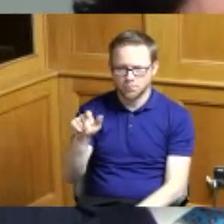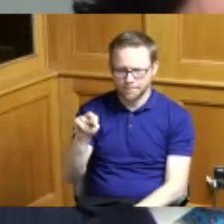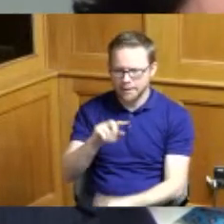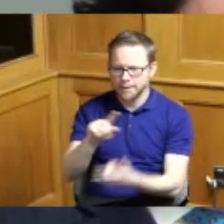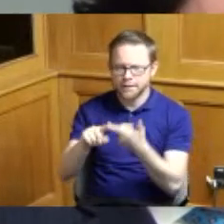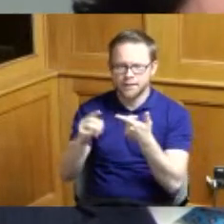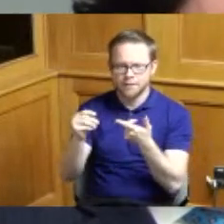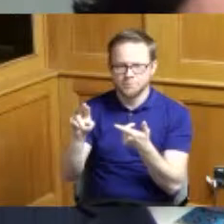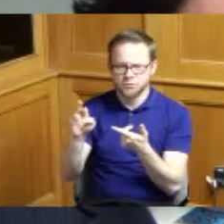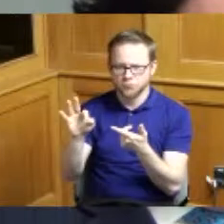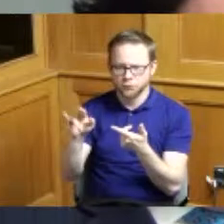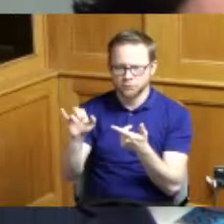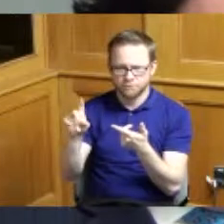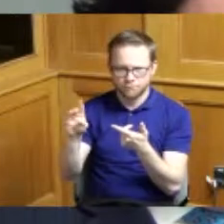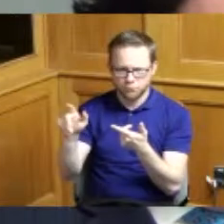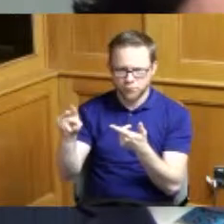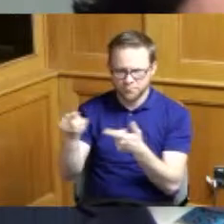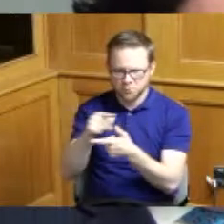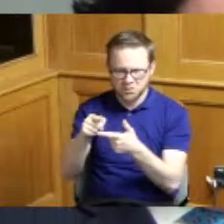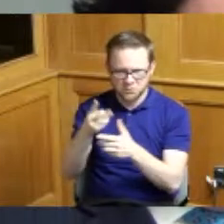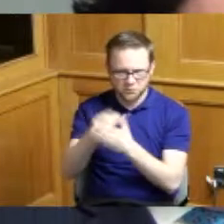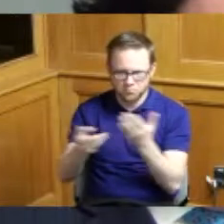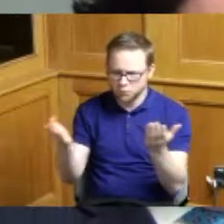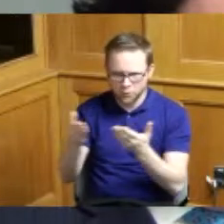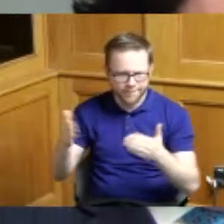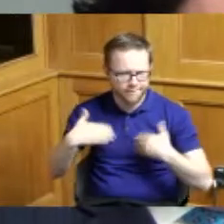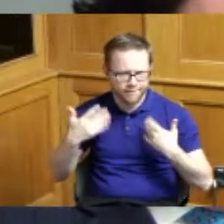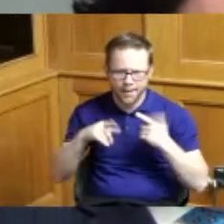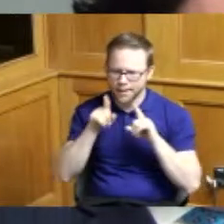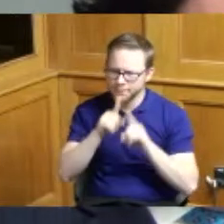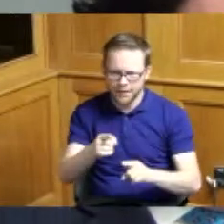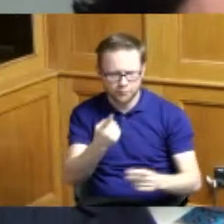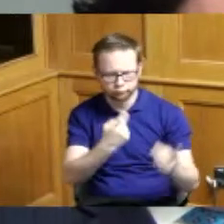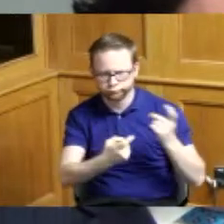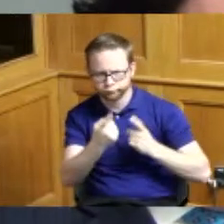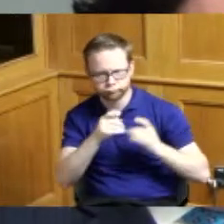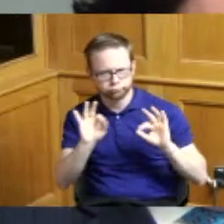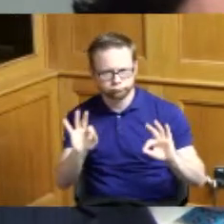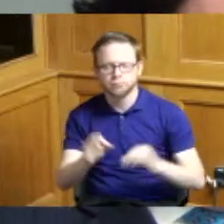um happy and I know they'll be happy to answer any questions to the degree they they uh bridge into